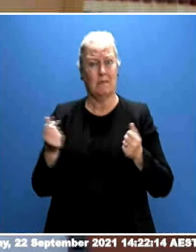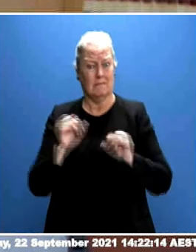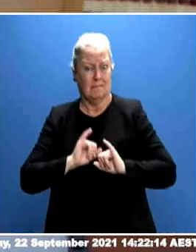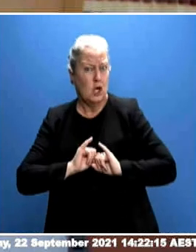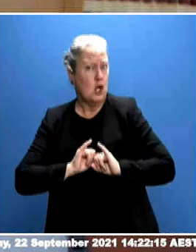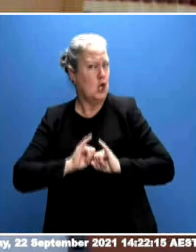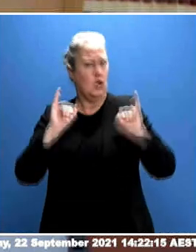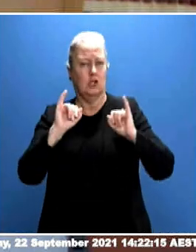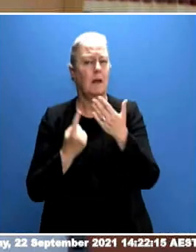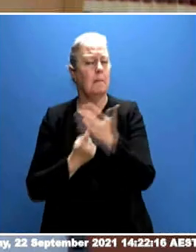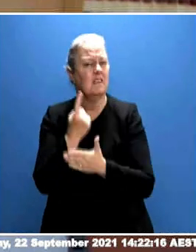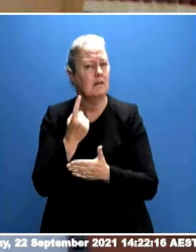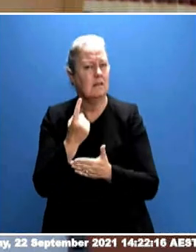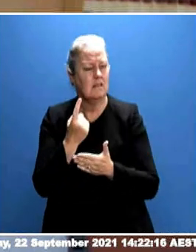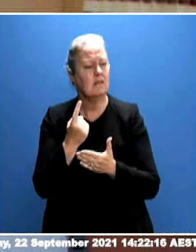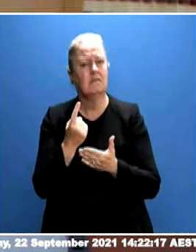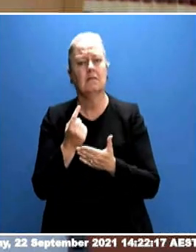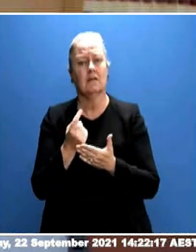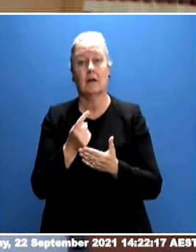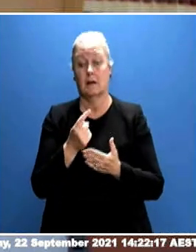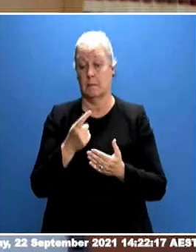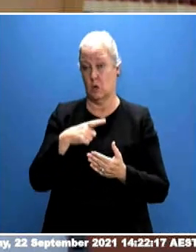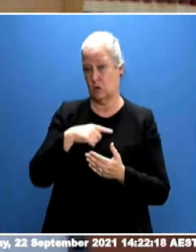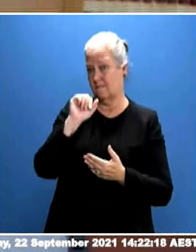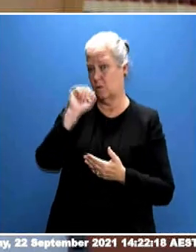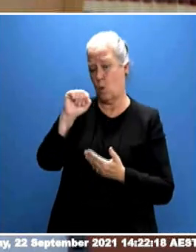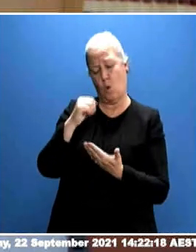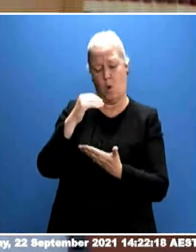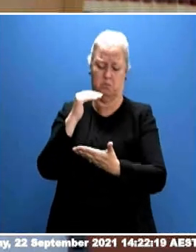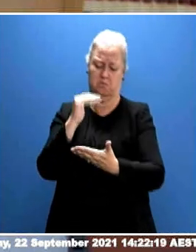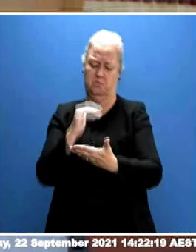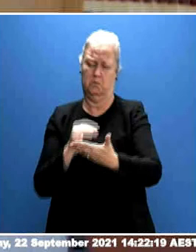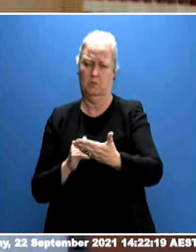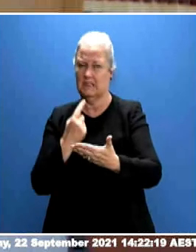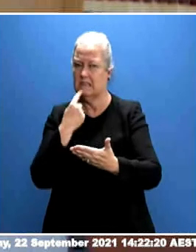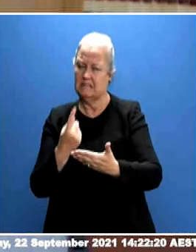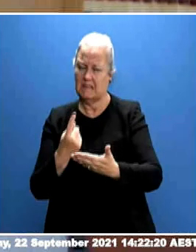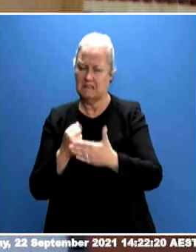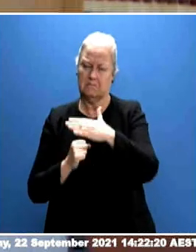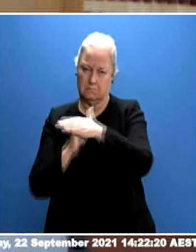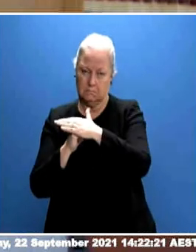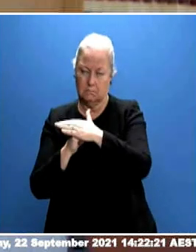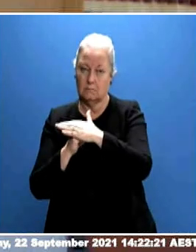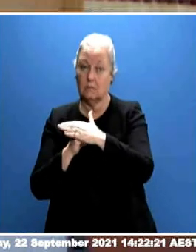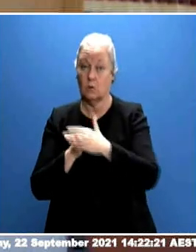given the nature of the criteria, is it the case that that new intake would be